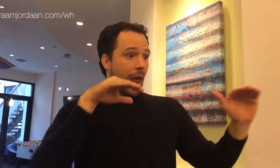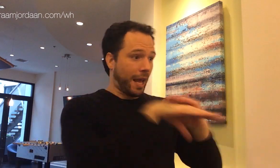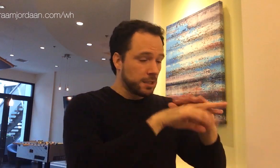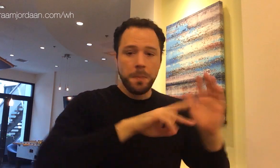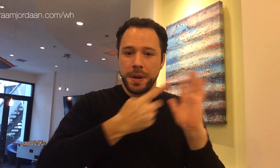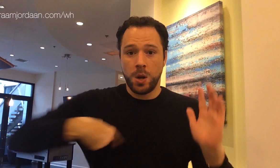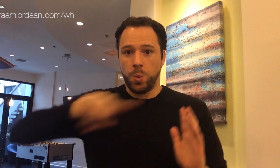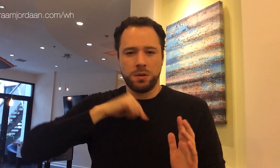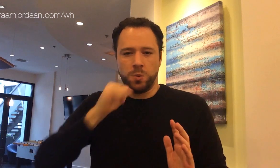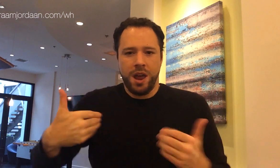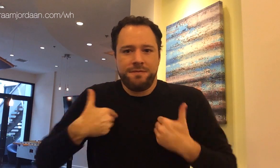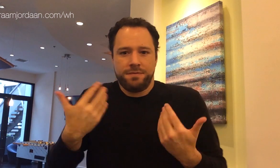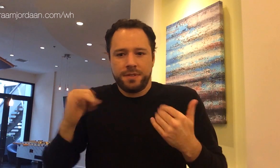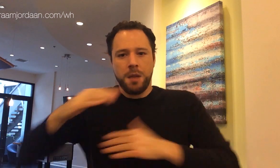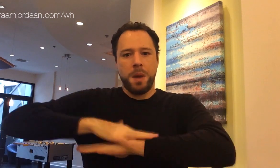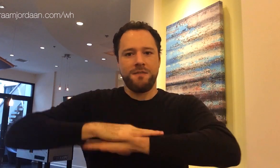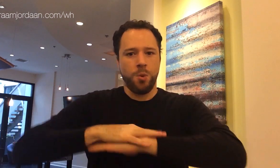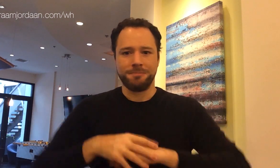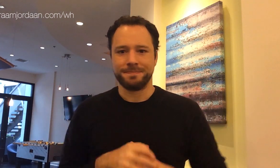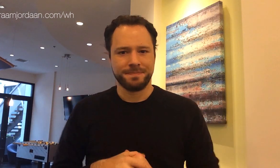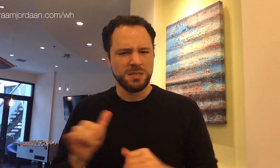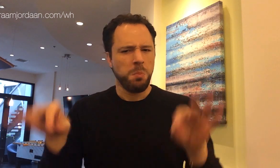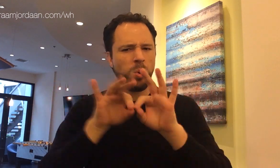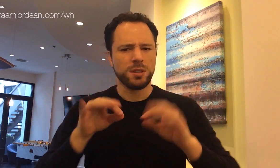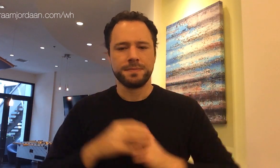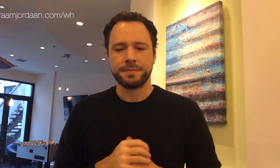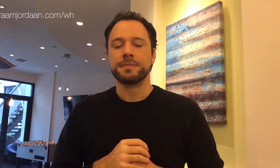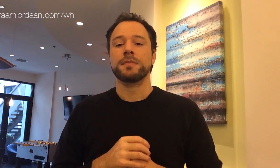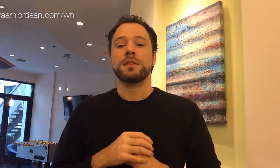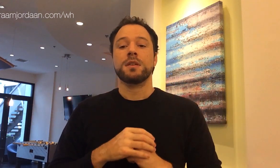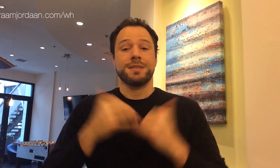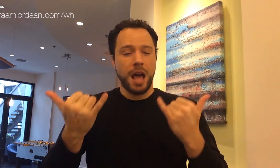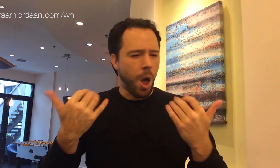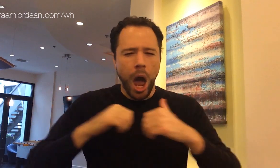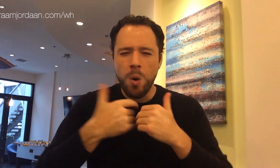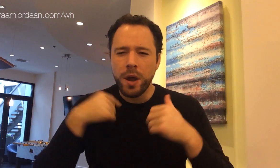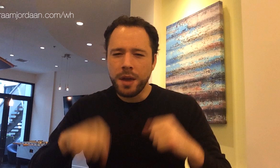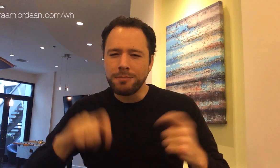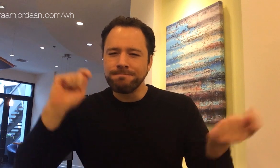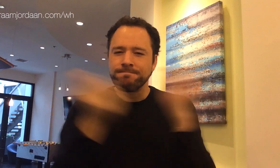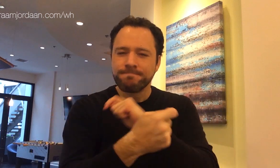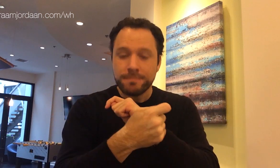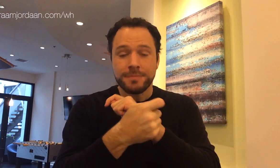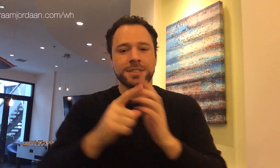Without access to information, we don’t have a platform at all. This is really important. Now, how can we make a change?